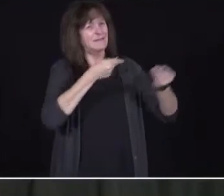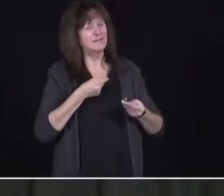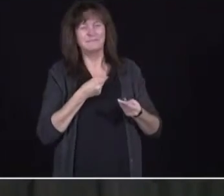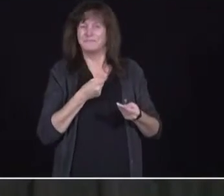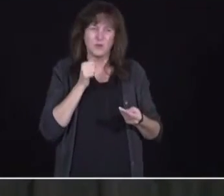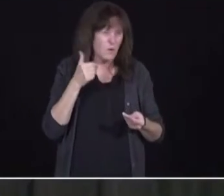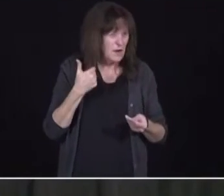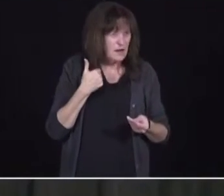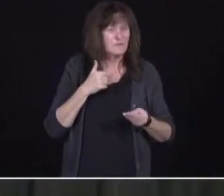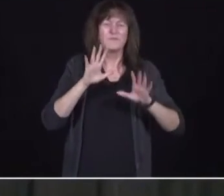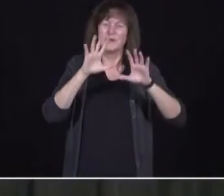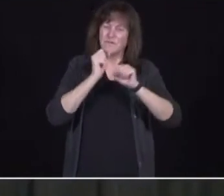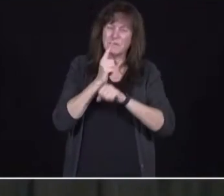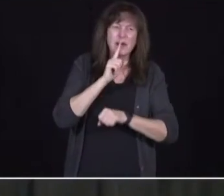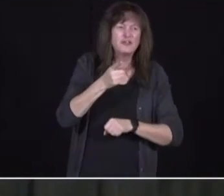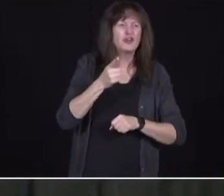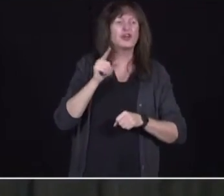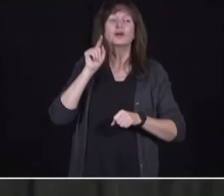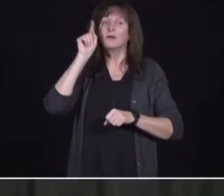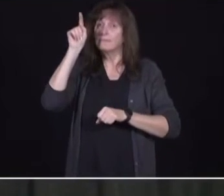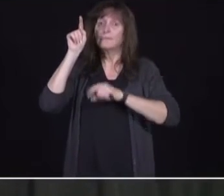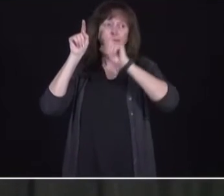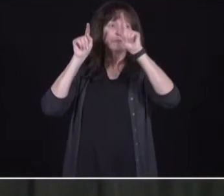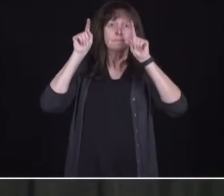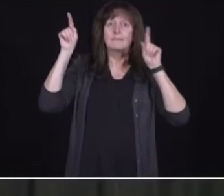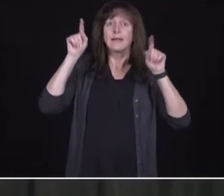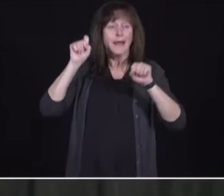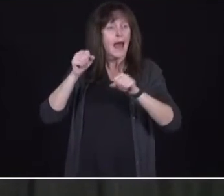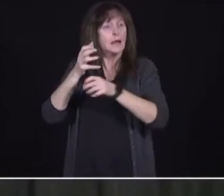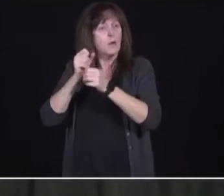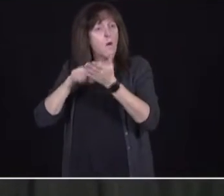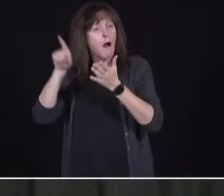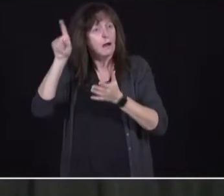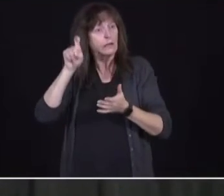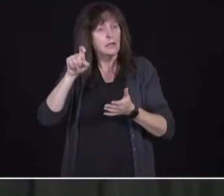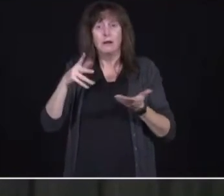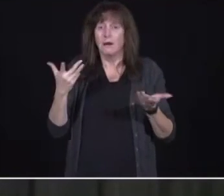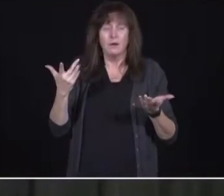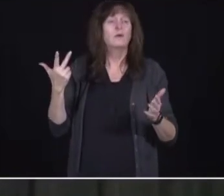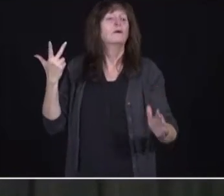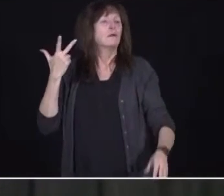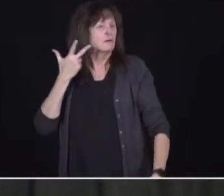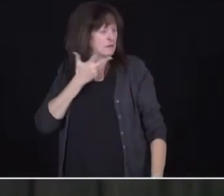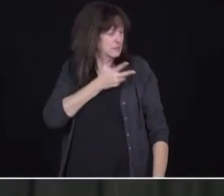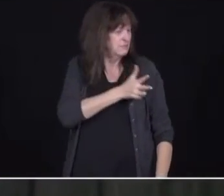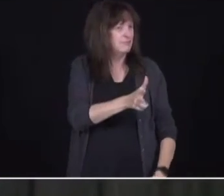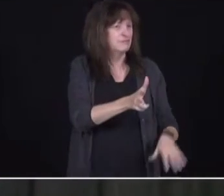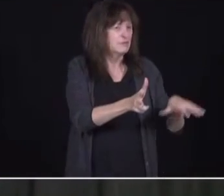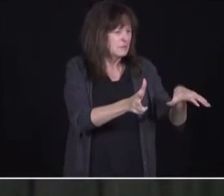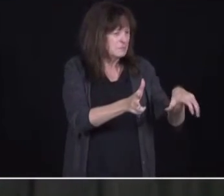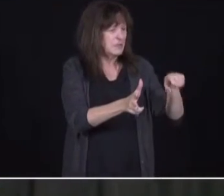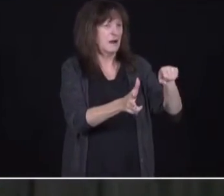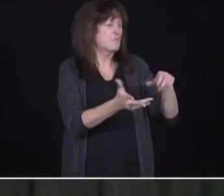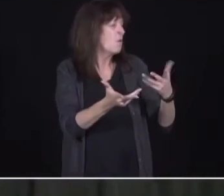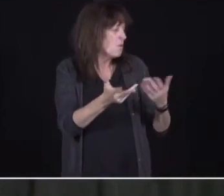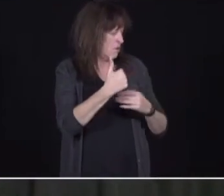make sure people can access to the good they need through curbside pickup only. This is why we have allowed